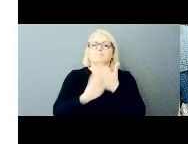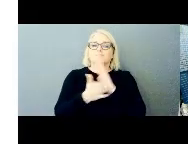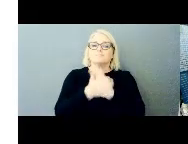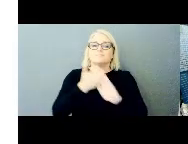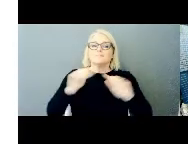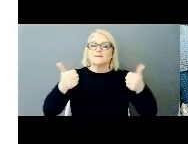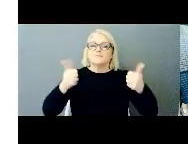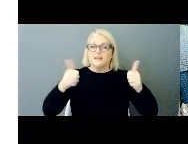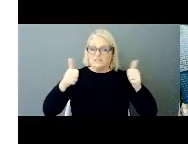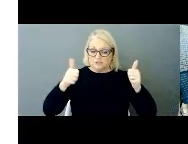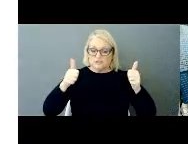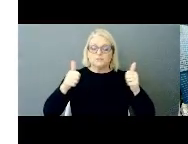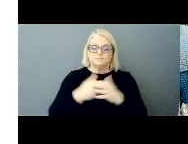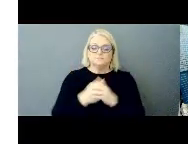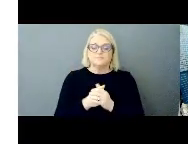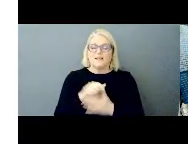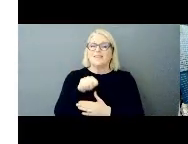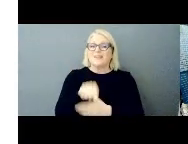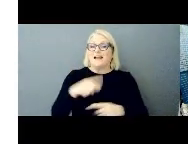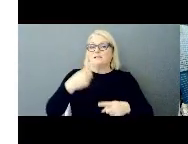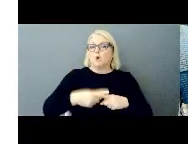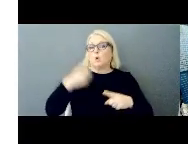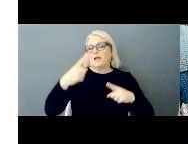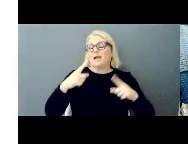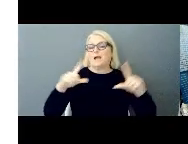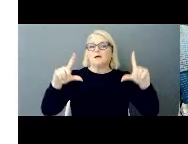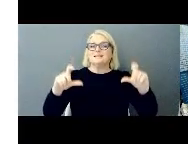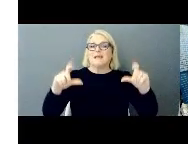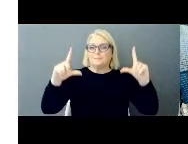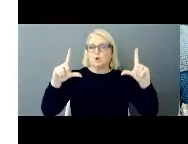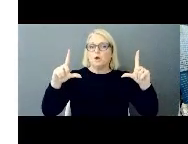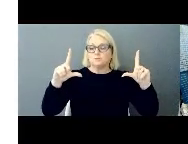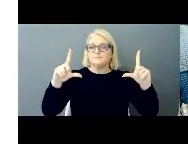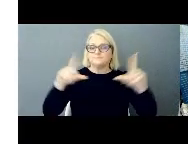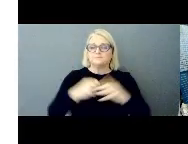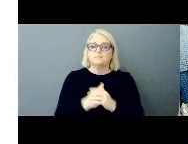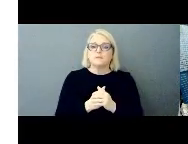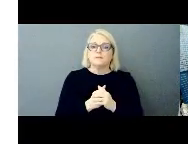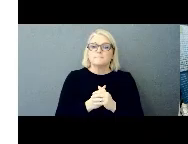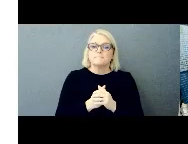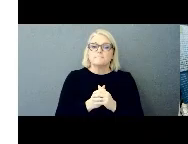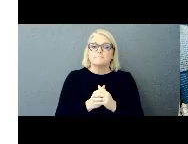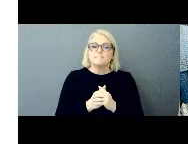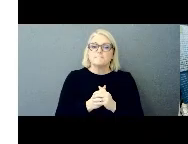The snapshot is just there for those of you who want it because the slides will be available. This is the stuff that we're doing at the centre.